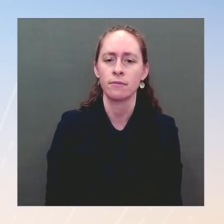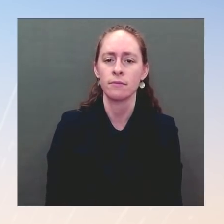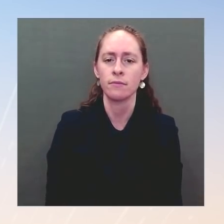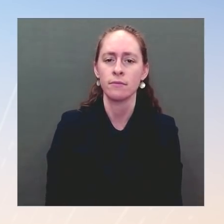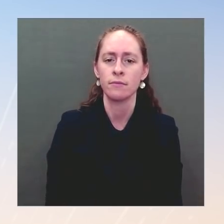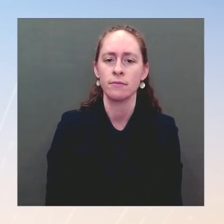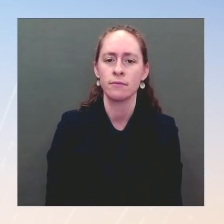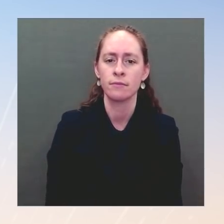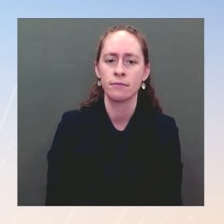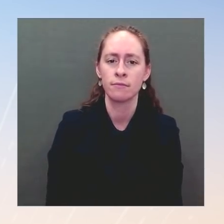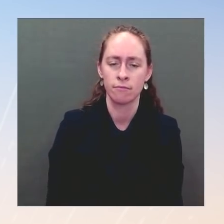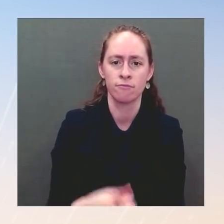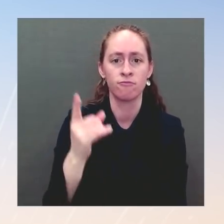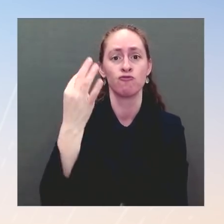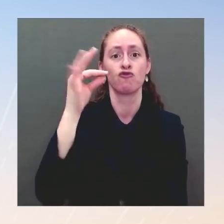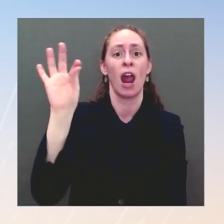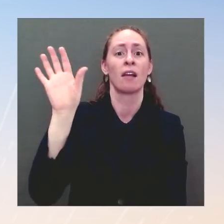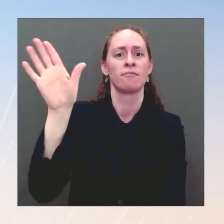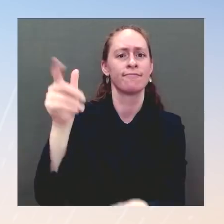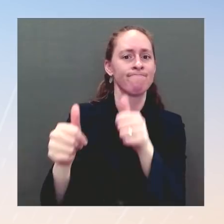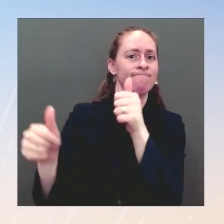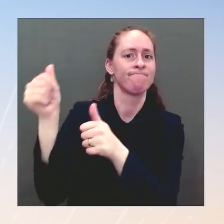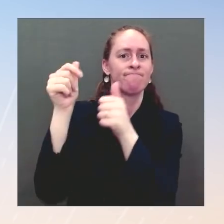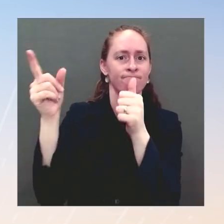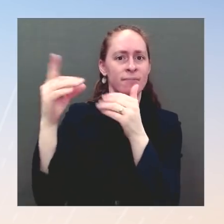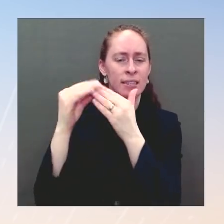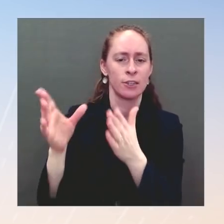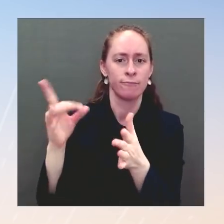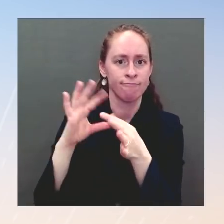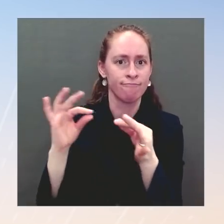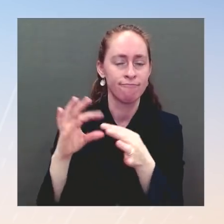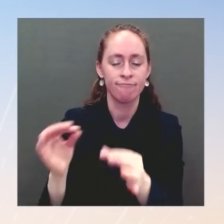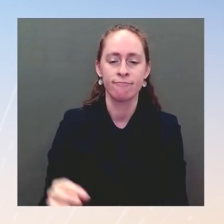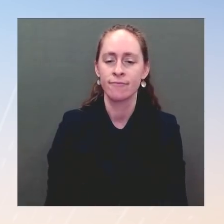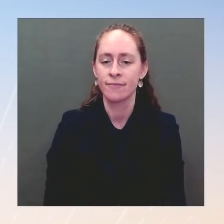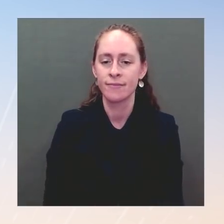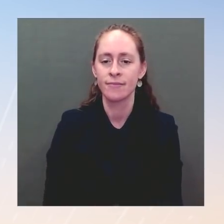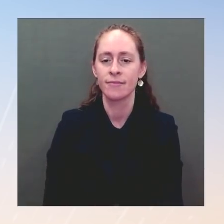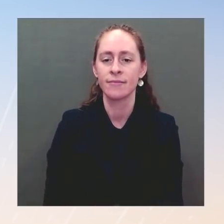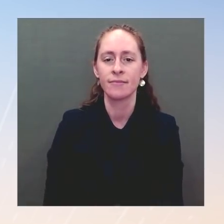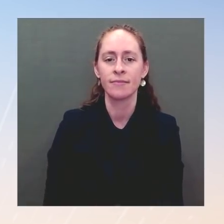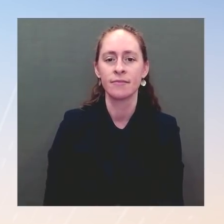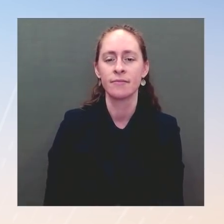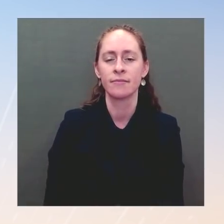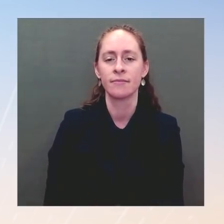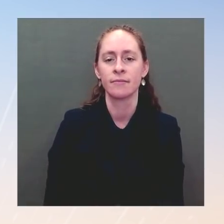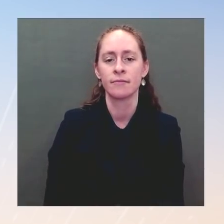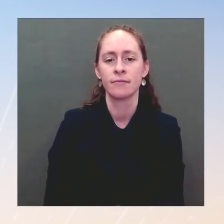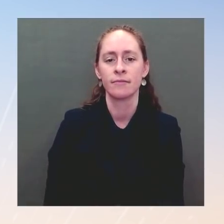was "more rigid, isolated, and had basically gone into a sort of ideological and security-minded drift."